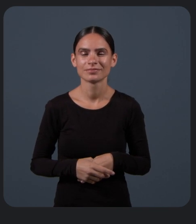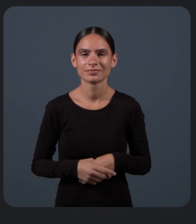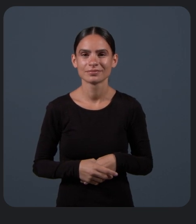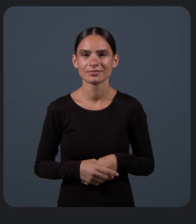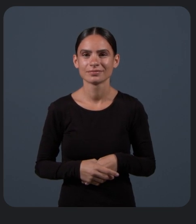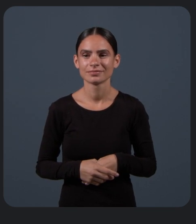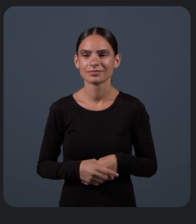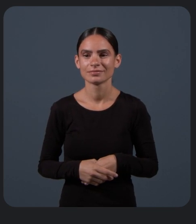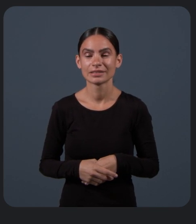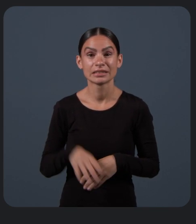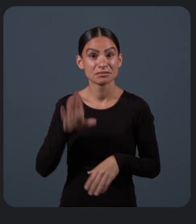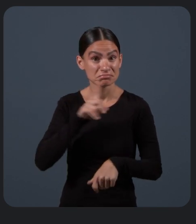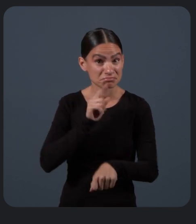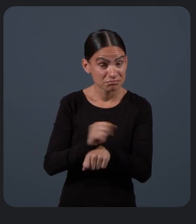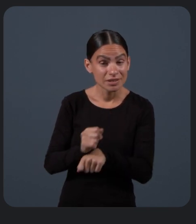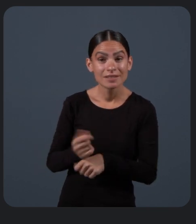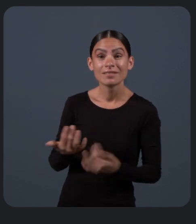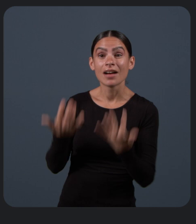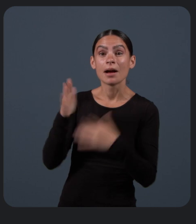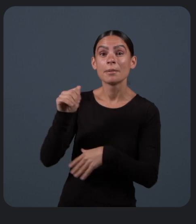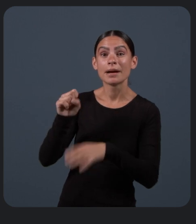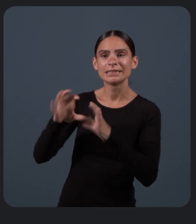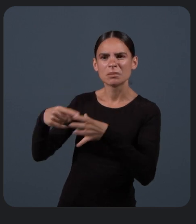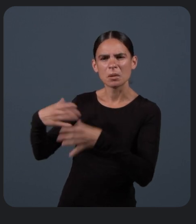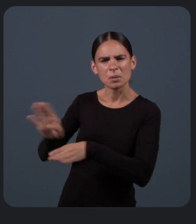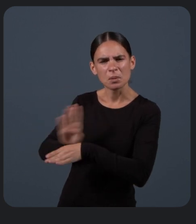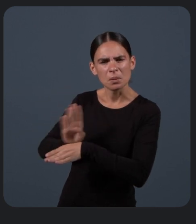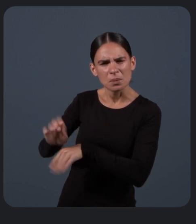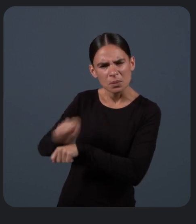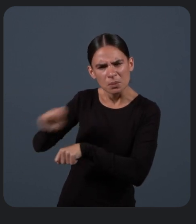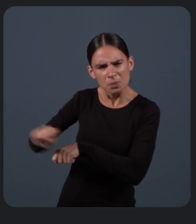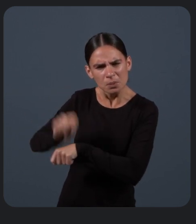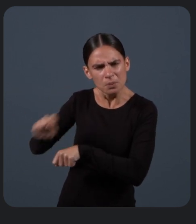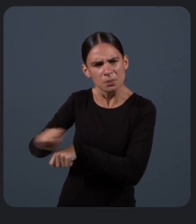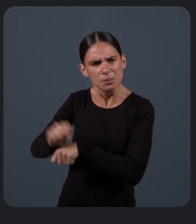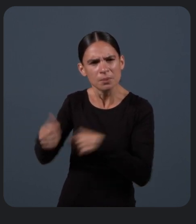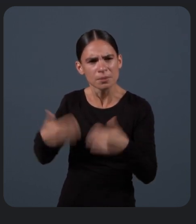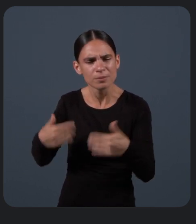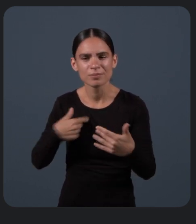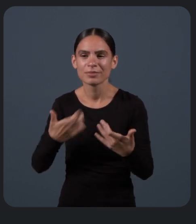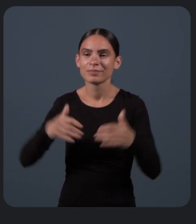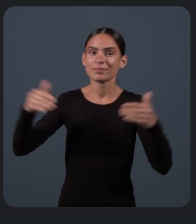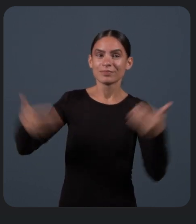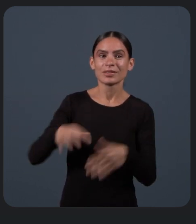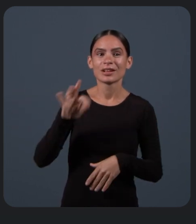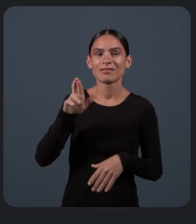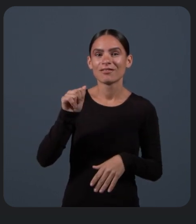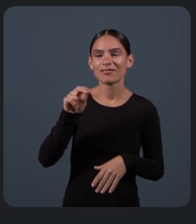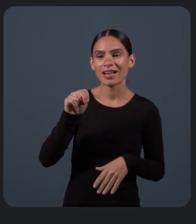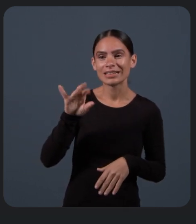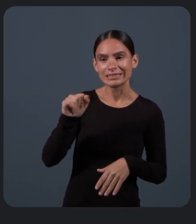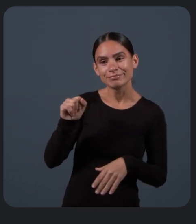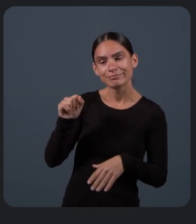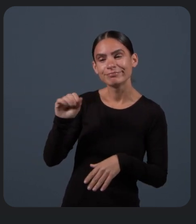Actually, the Firebase team has been busy, so I'd like to welcome Francis Ma to the stage to tell you about some of the other work that they've been up to.